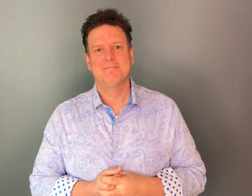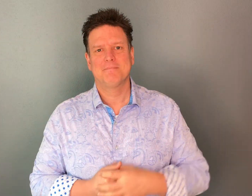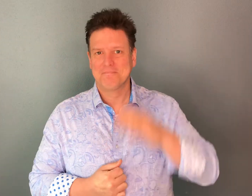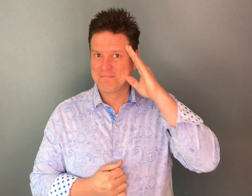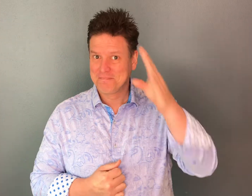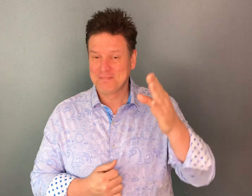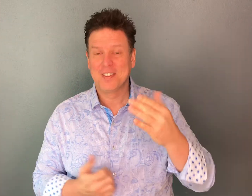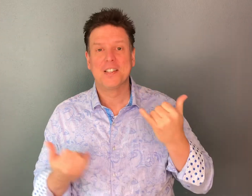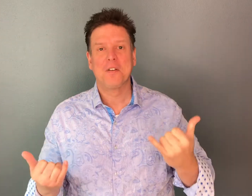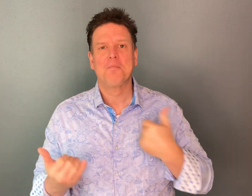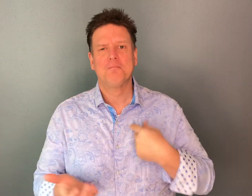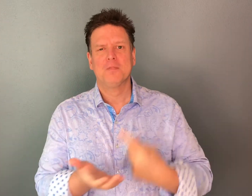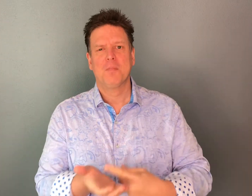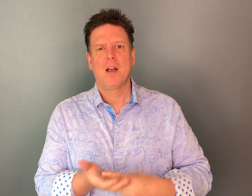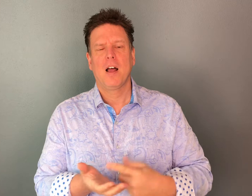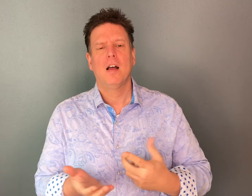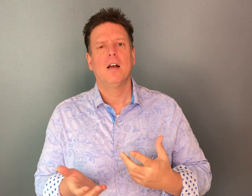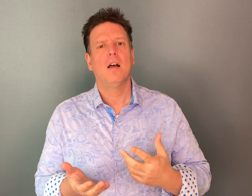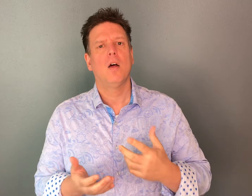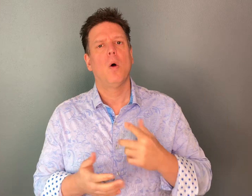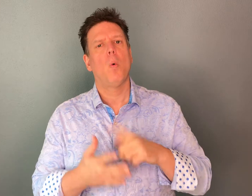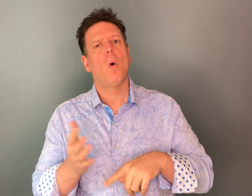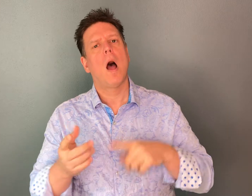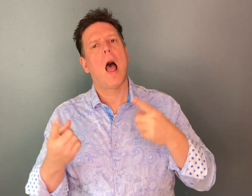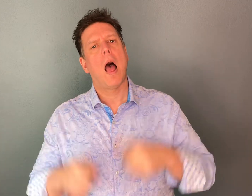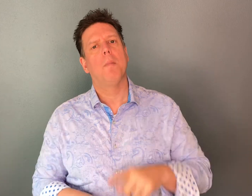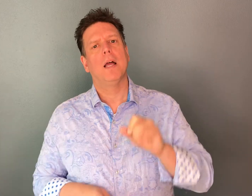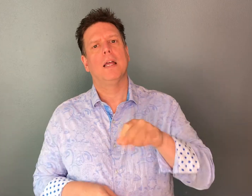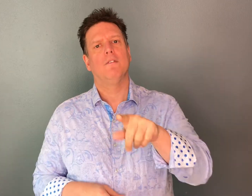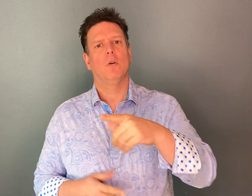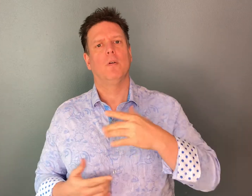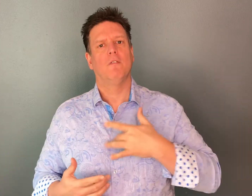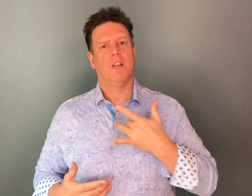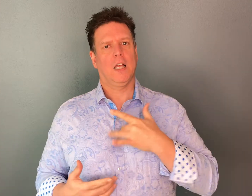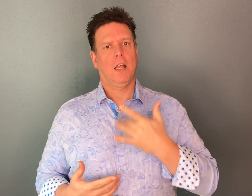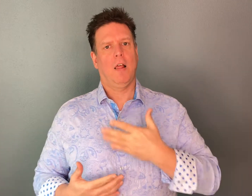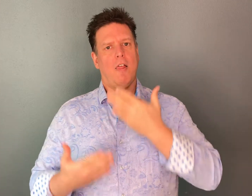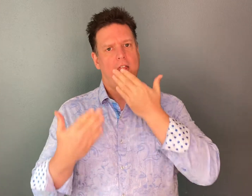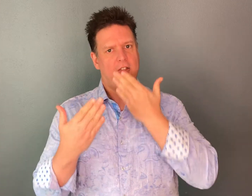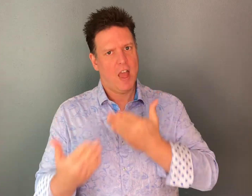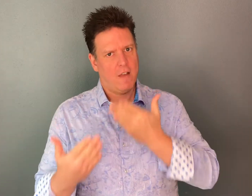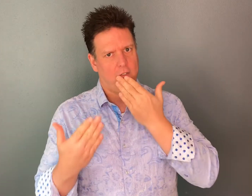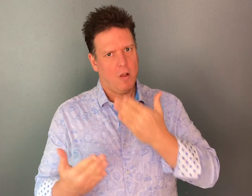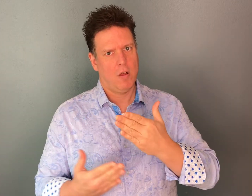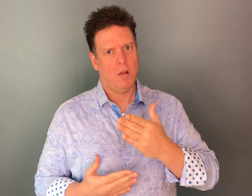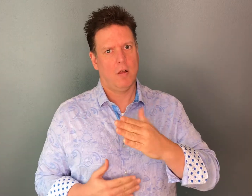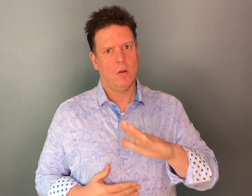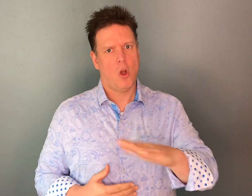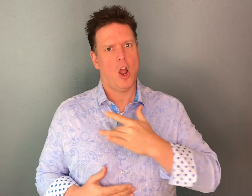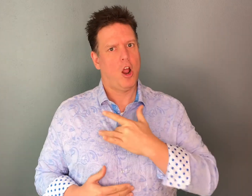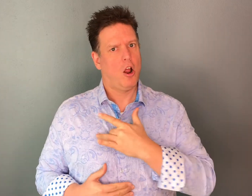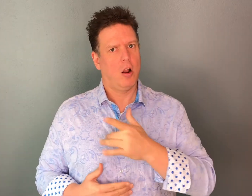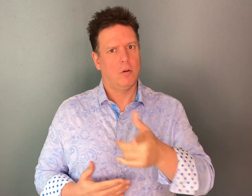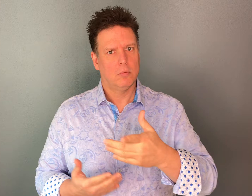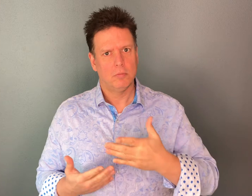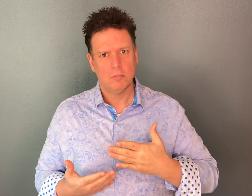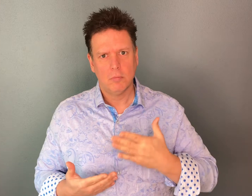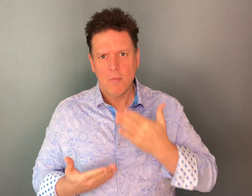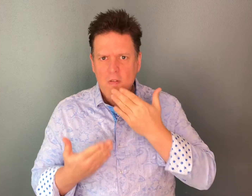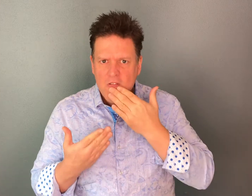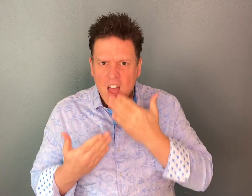Hi. Today we're going to talk about what happens when you feel thankful in your